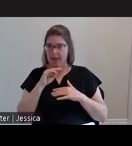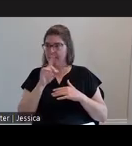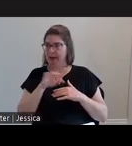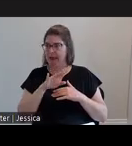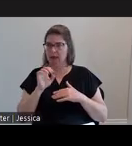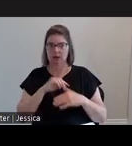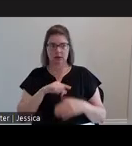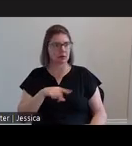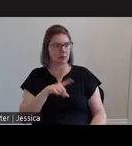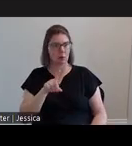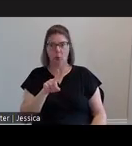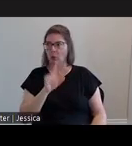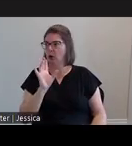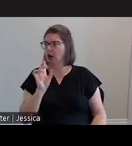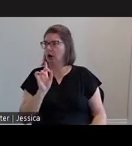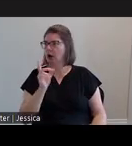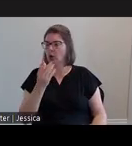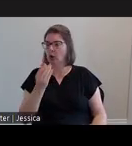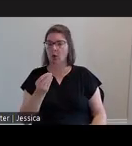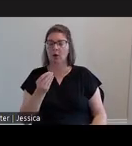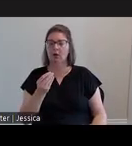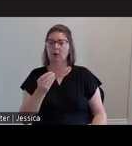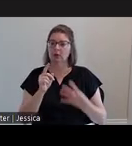So, making sure it's a clear, findable space.